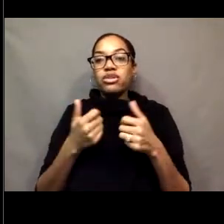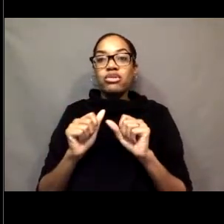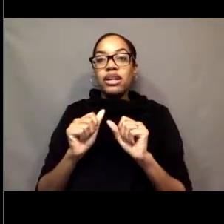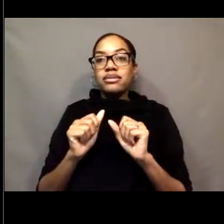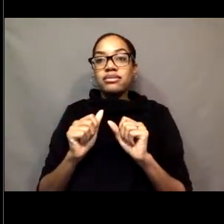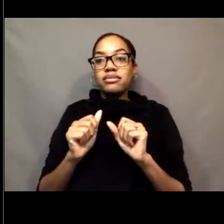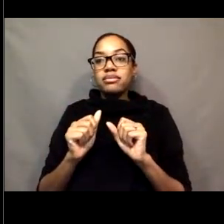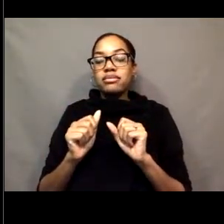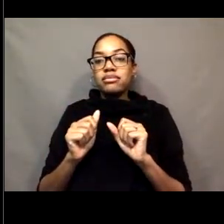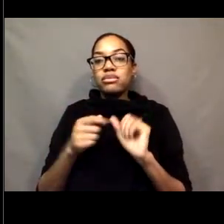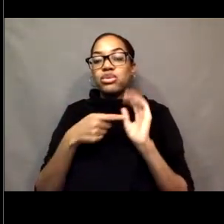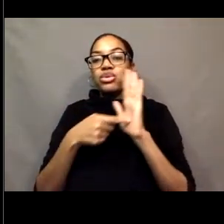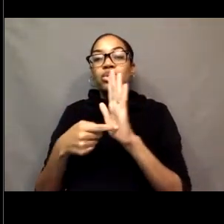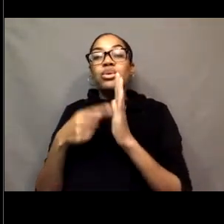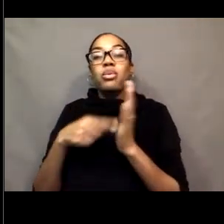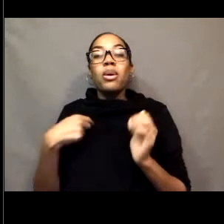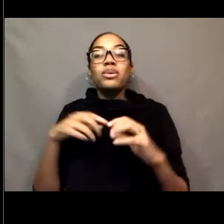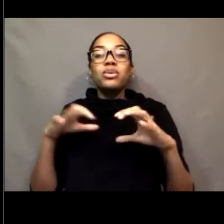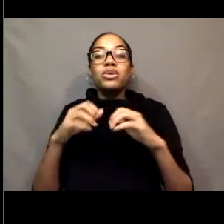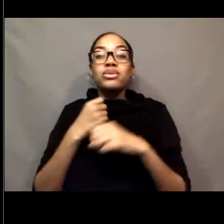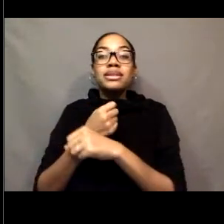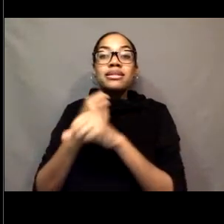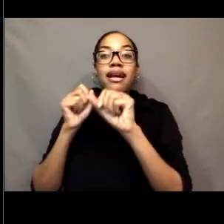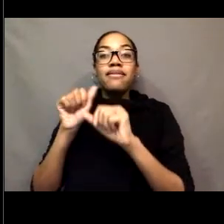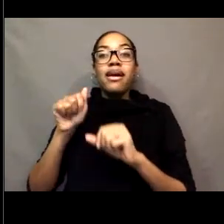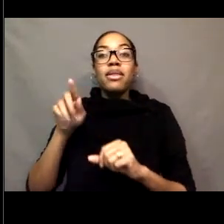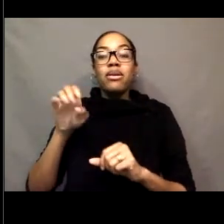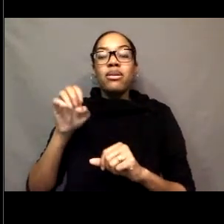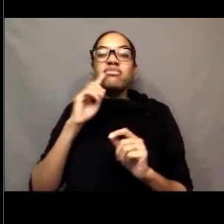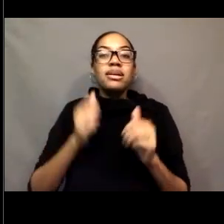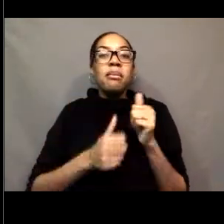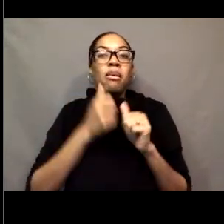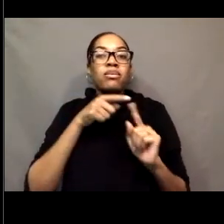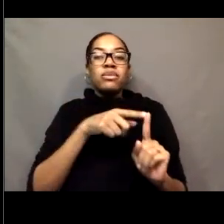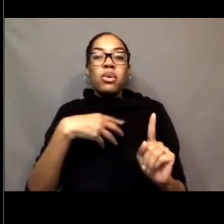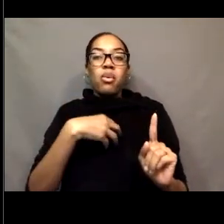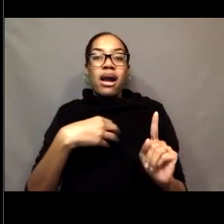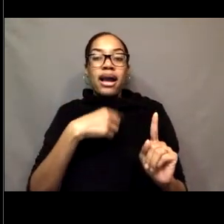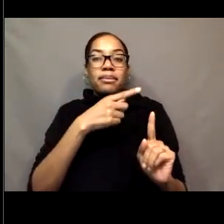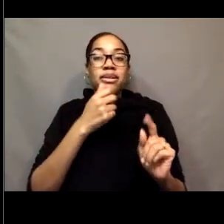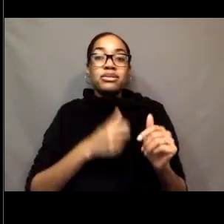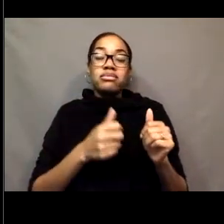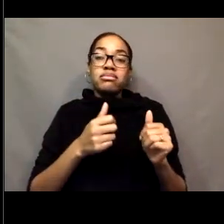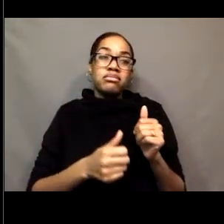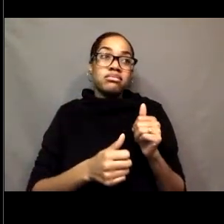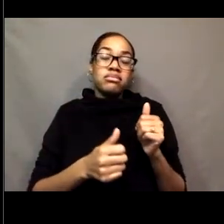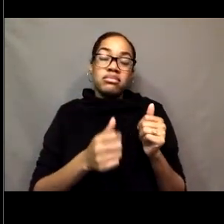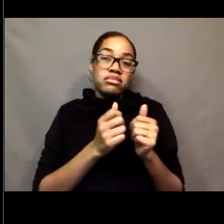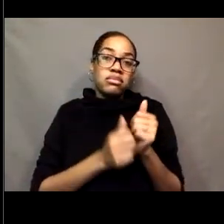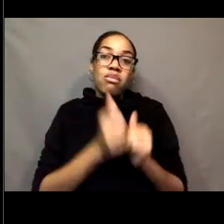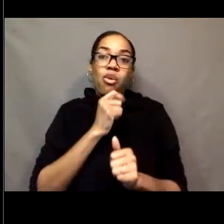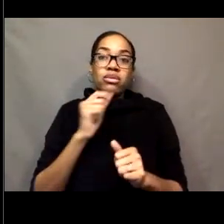And a lot of this work is focused on white abalone because they are the most critically endangered but we do also work with a few other species